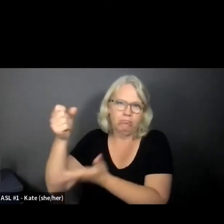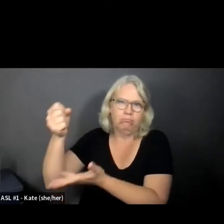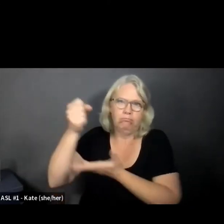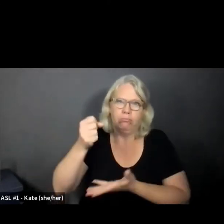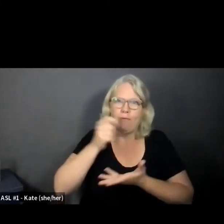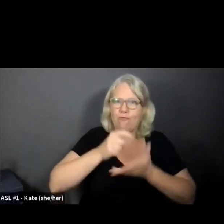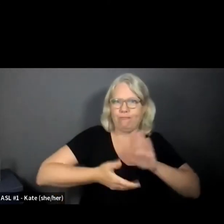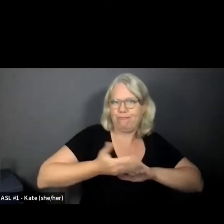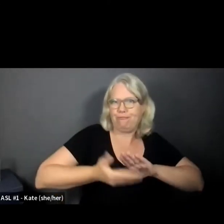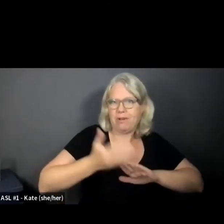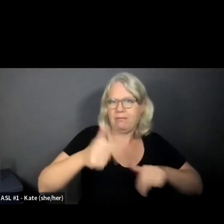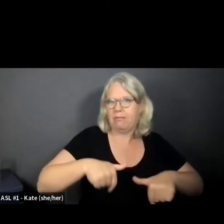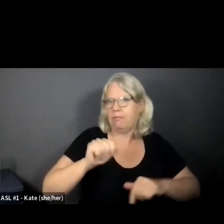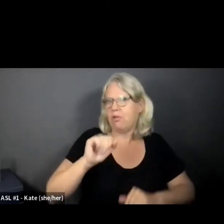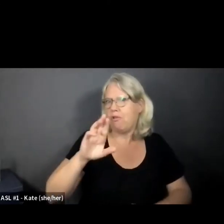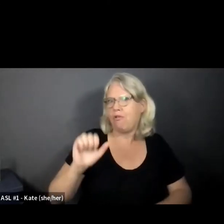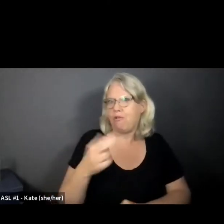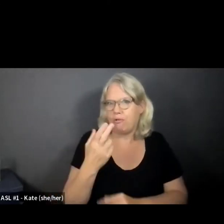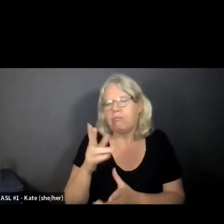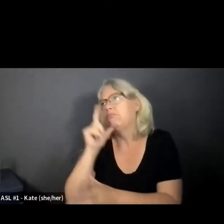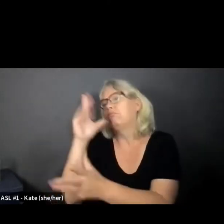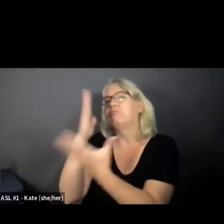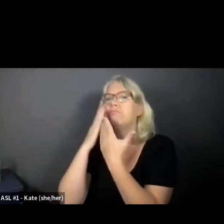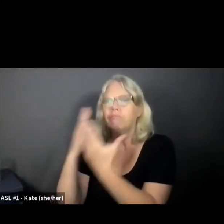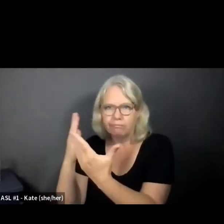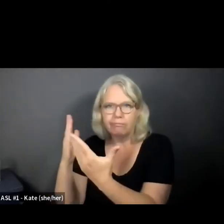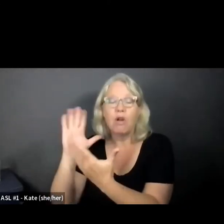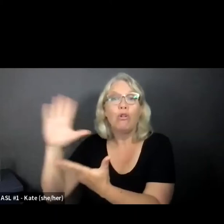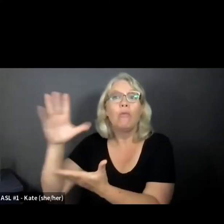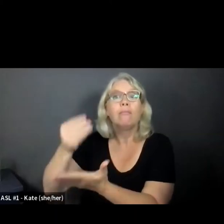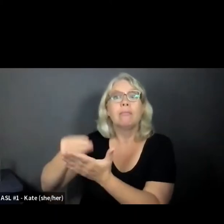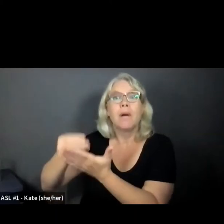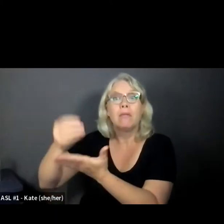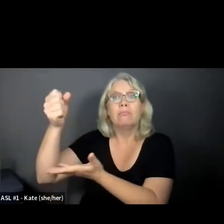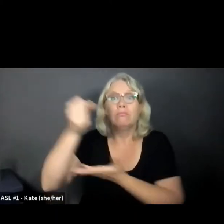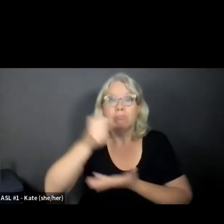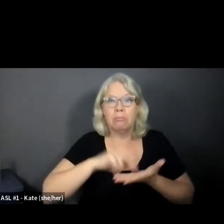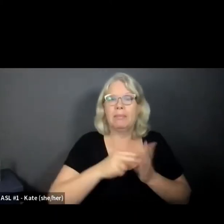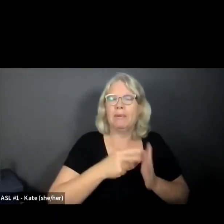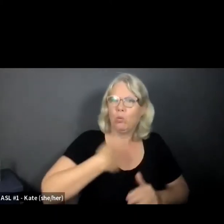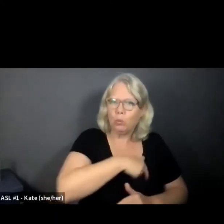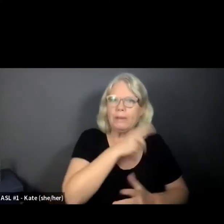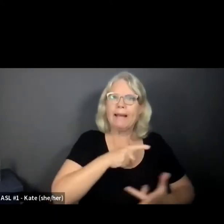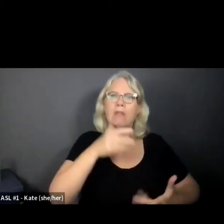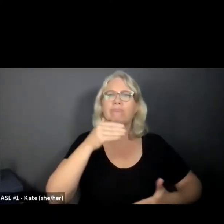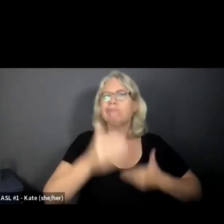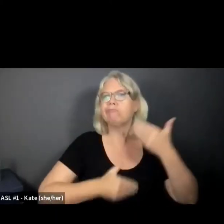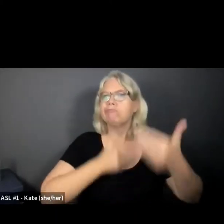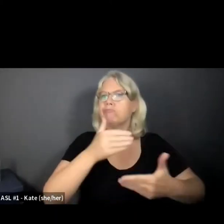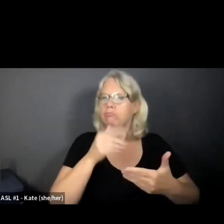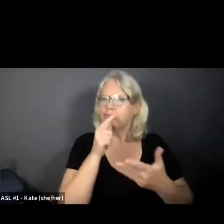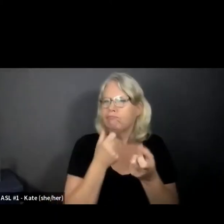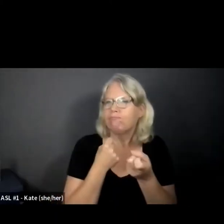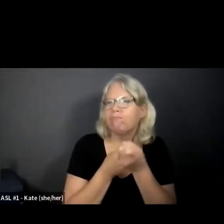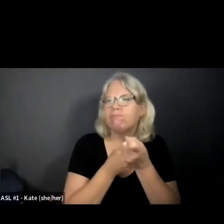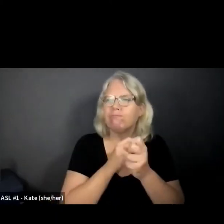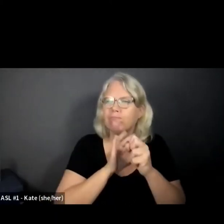IT FINANCIALLY POSSIBLE FOR ARCH TO CONTINUE TO ADVANCE THE RIGHT OF PERSONS WITH DISABILITIES.